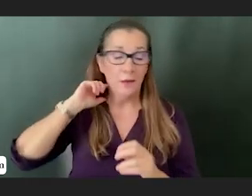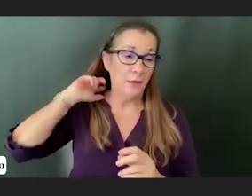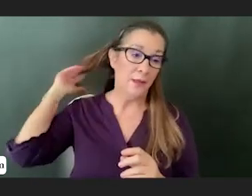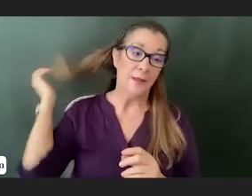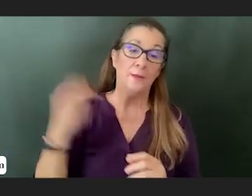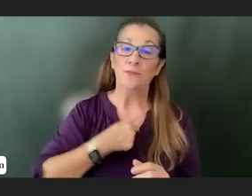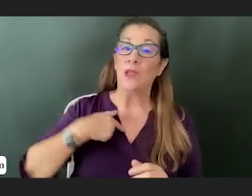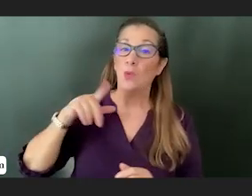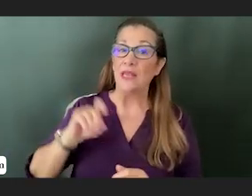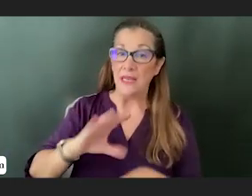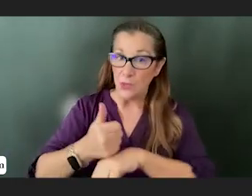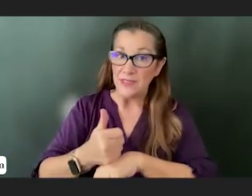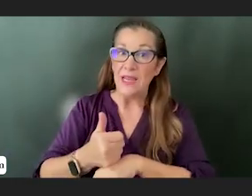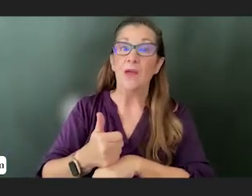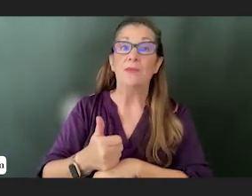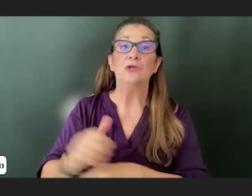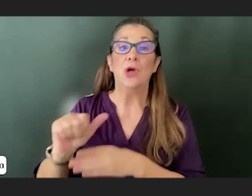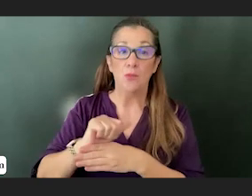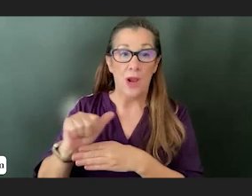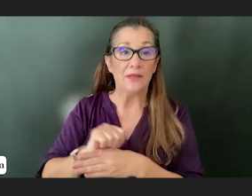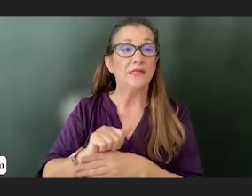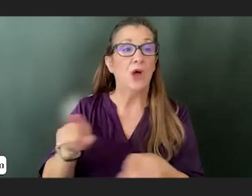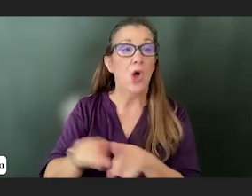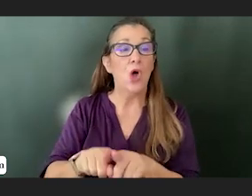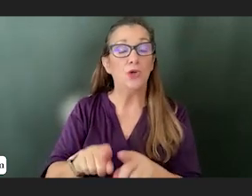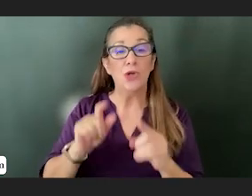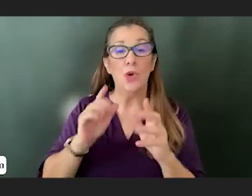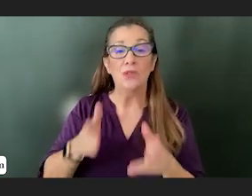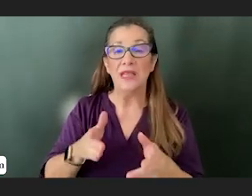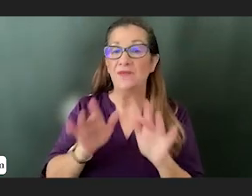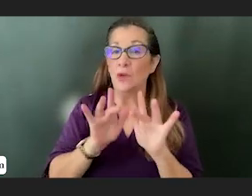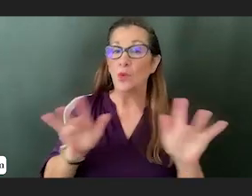We need to establish a practice that also leaves some room for meeting the unique